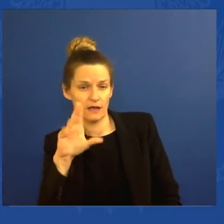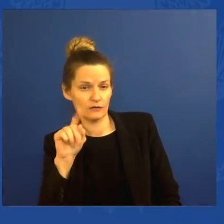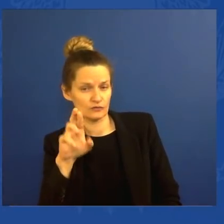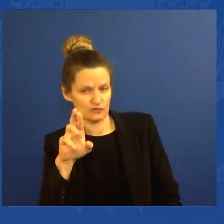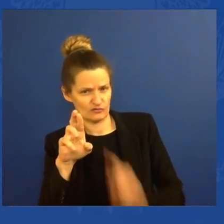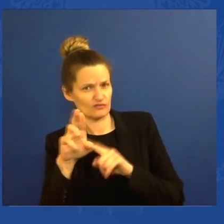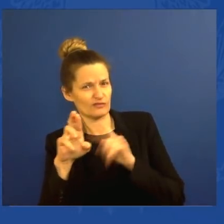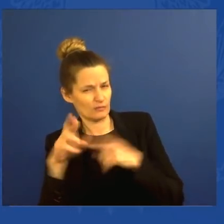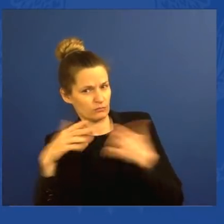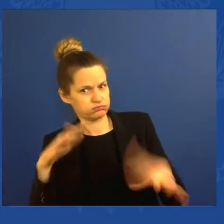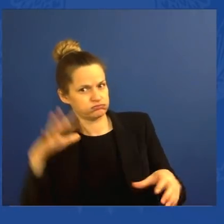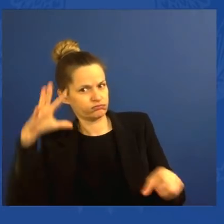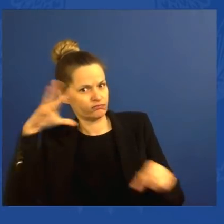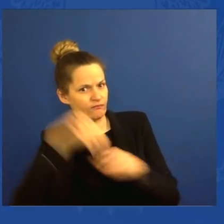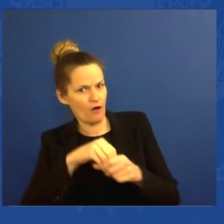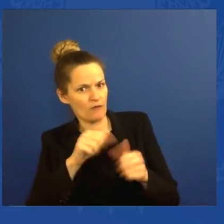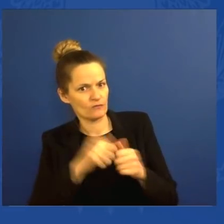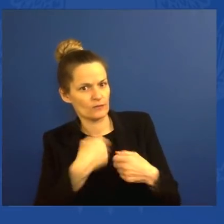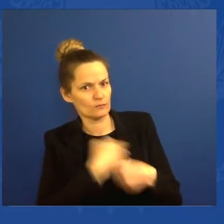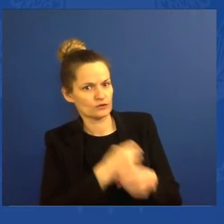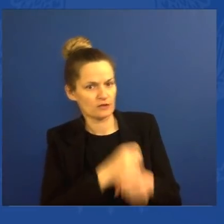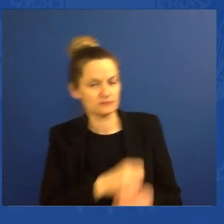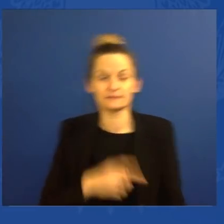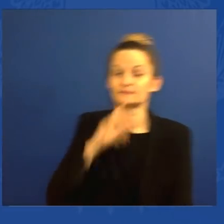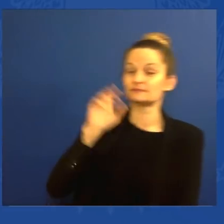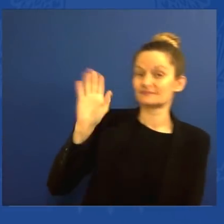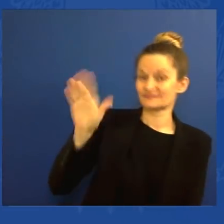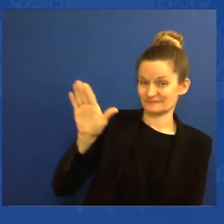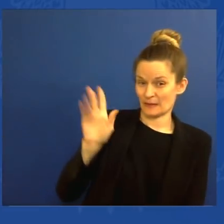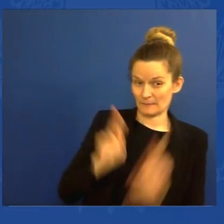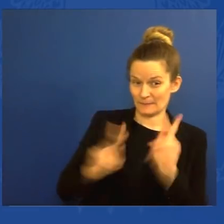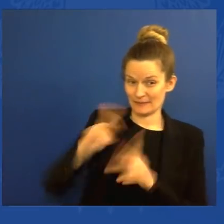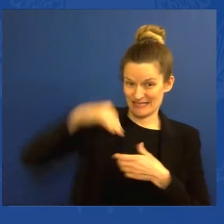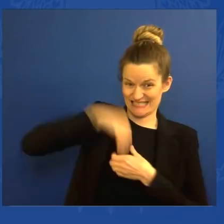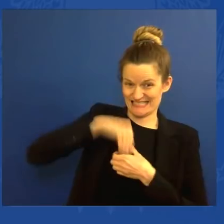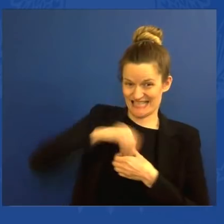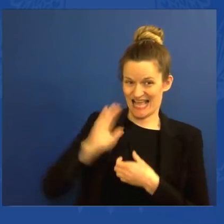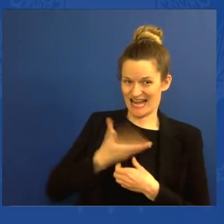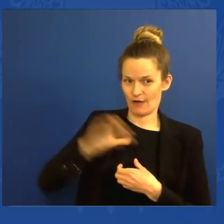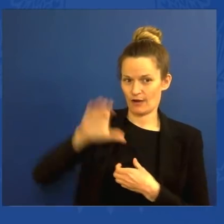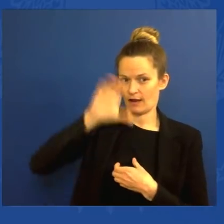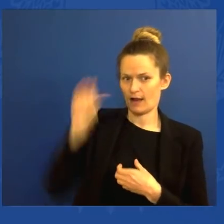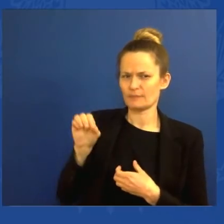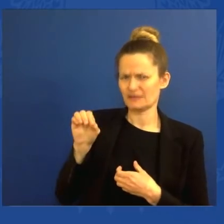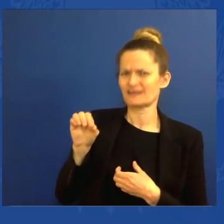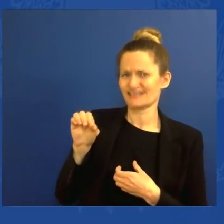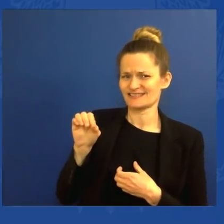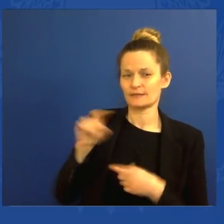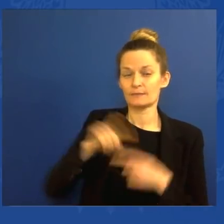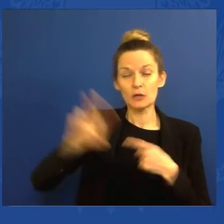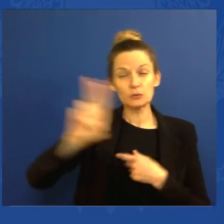and I even think if you ask consumers -- and world leaders are very, very familiar now with semiconductors